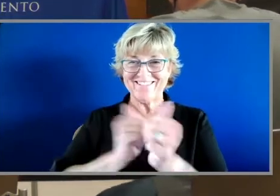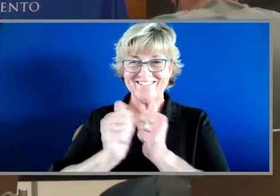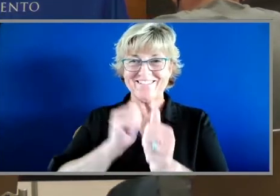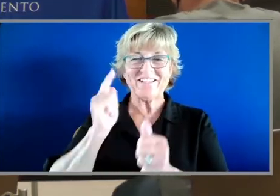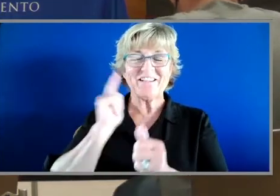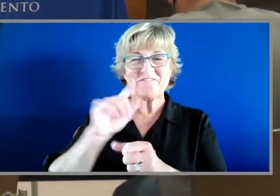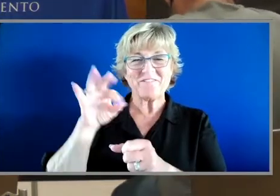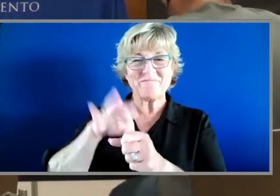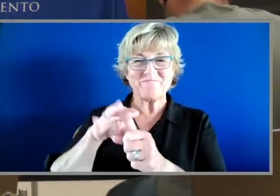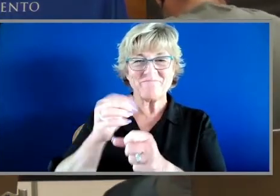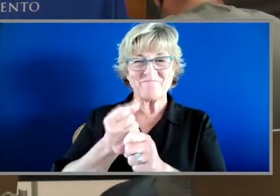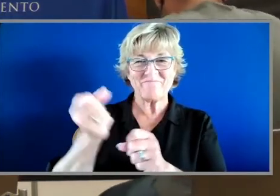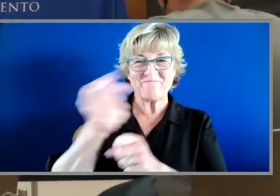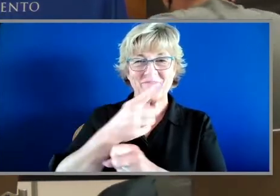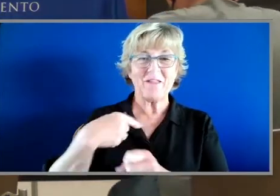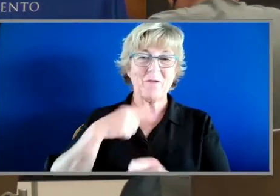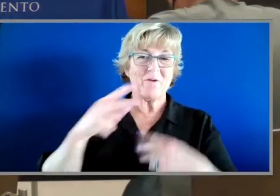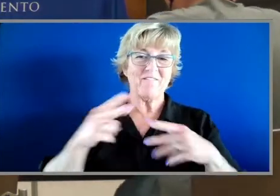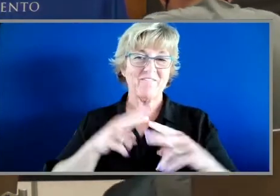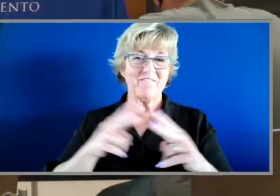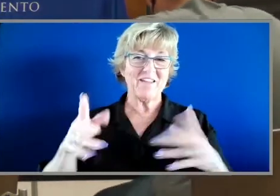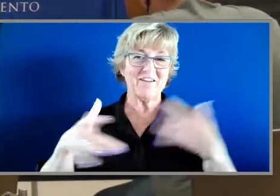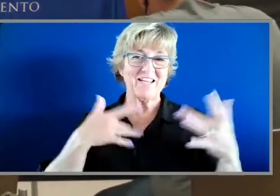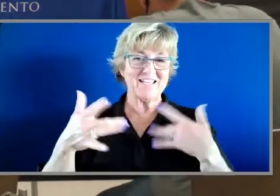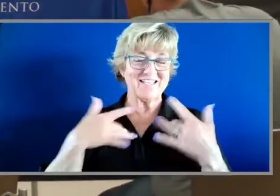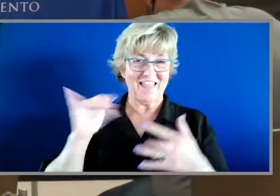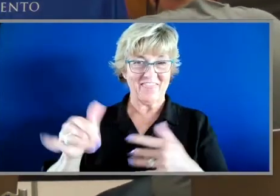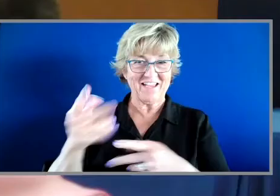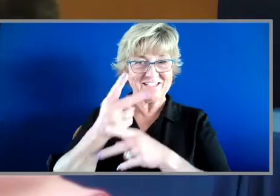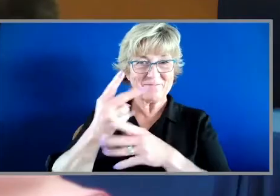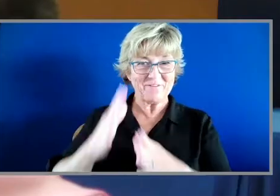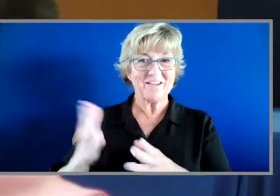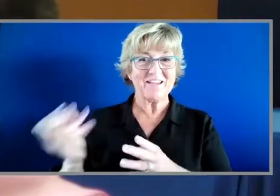Studio: So we're very excited for the Supervisor to be here, as someone who's been through redistricting before.